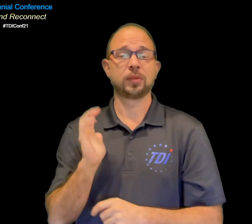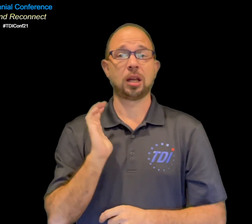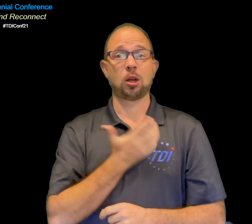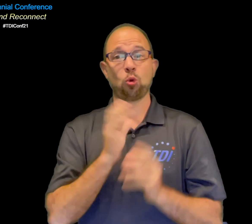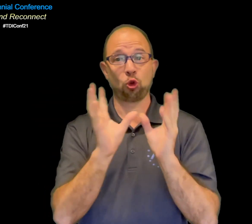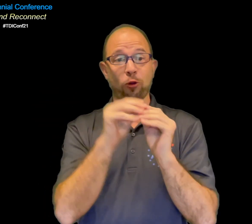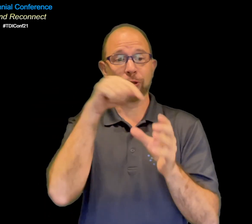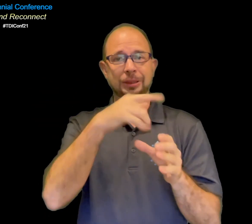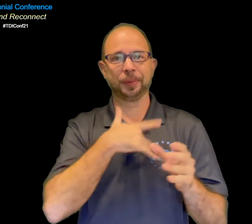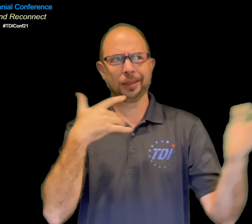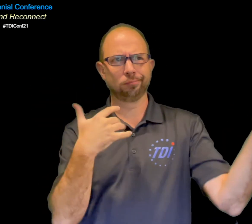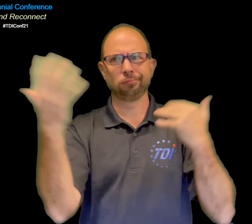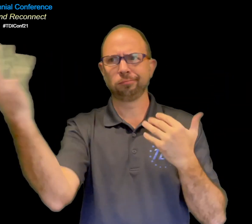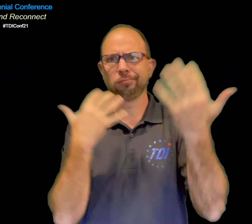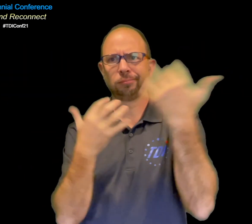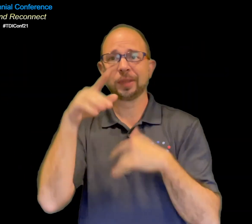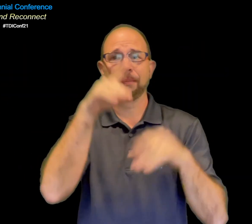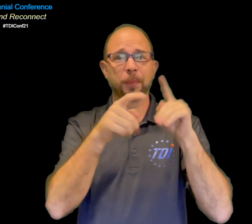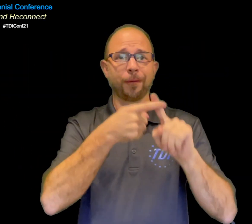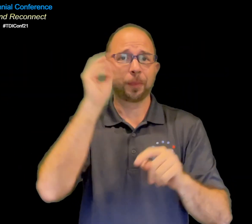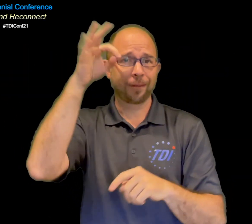Our conference brings together people from